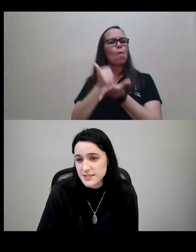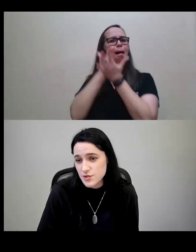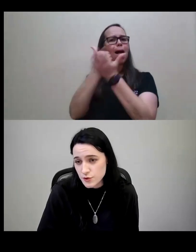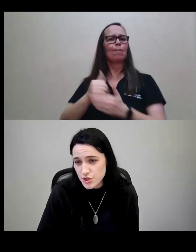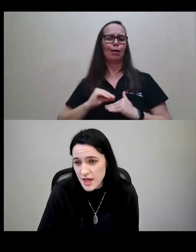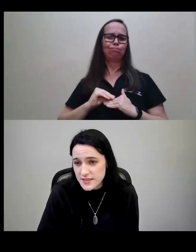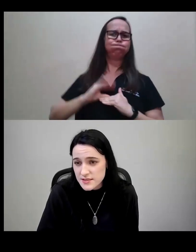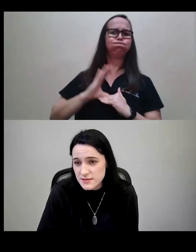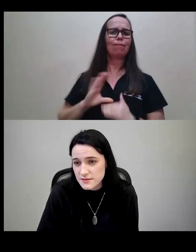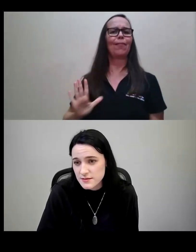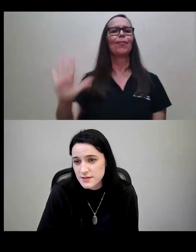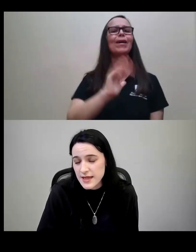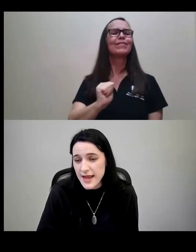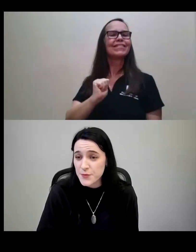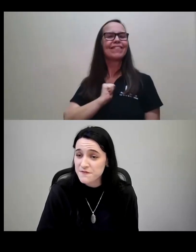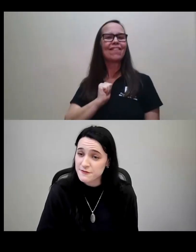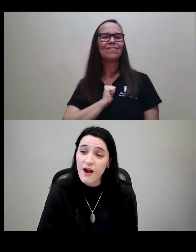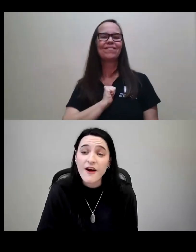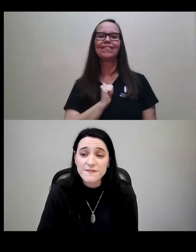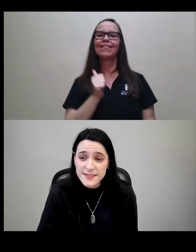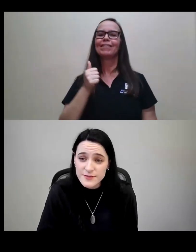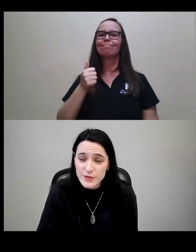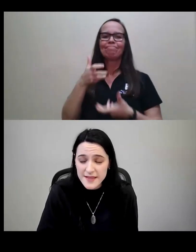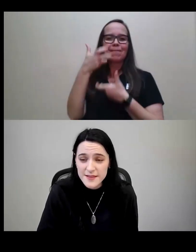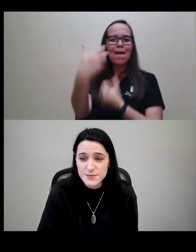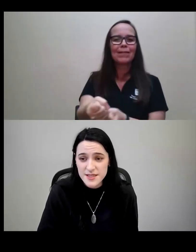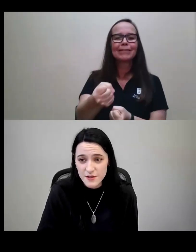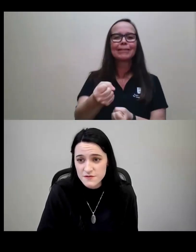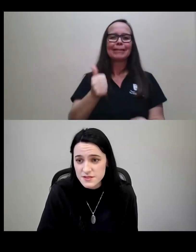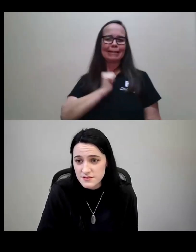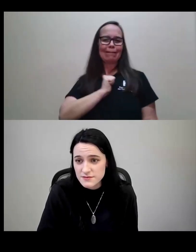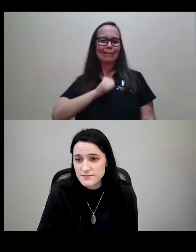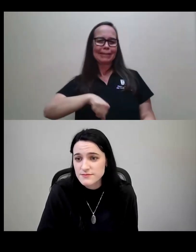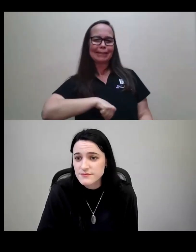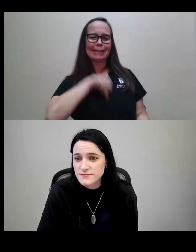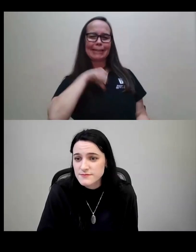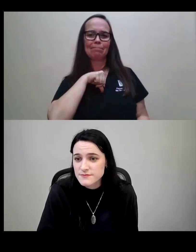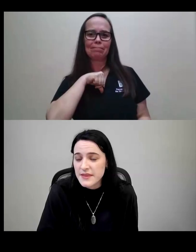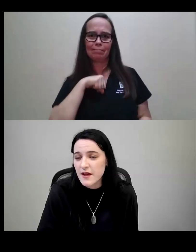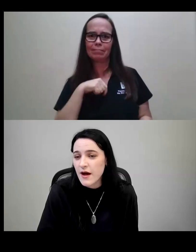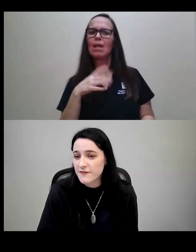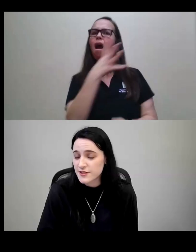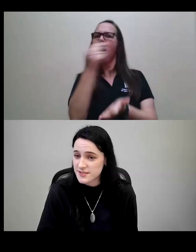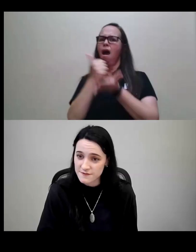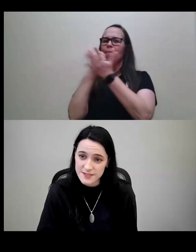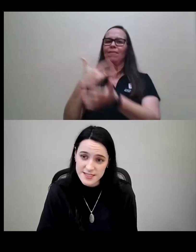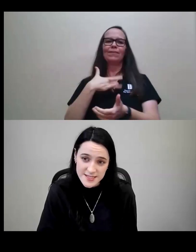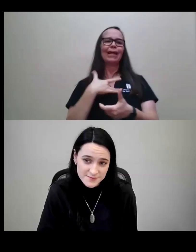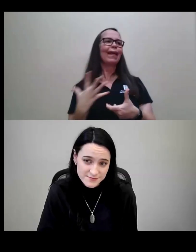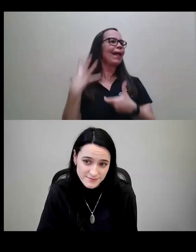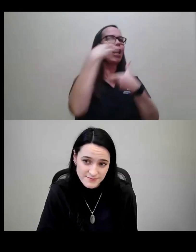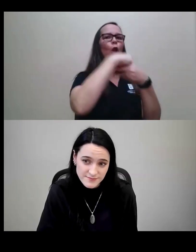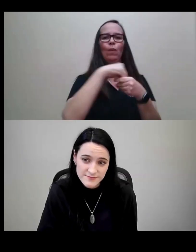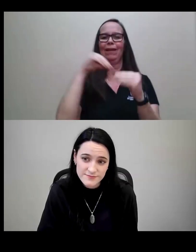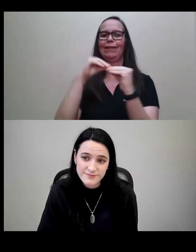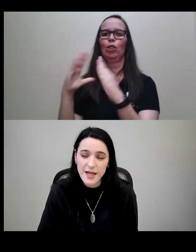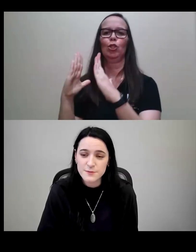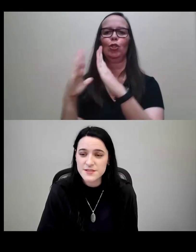ability to socialize, help them feel confident in themselves. They'll have good self-esteem,